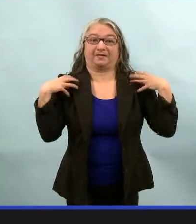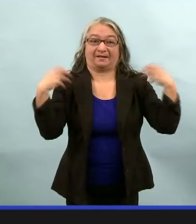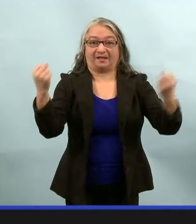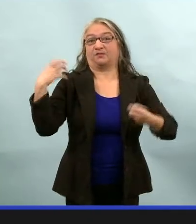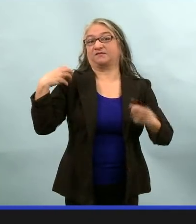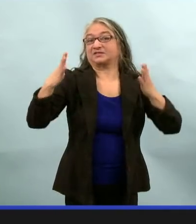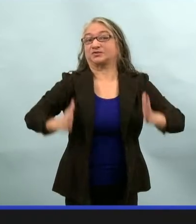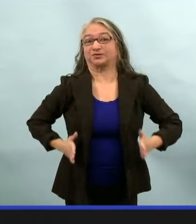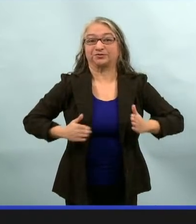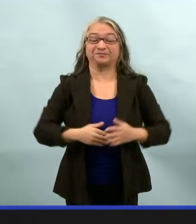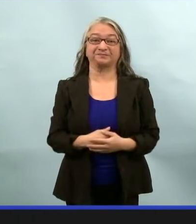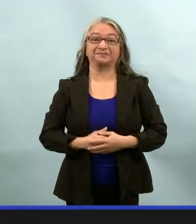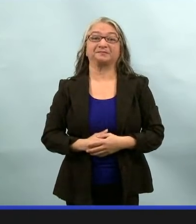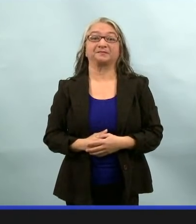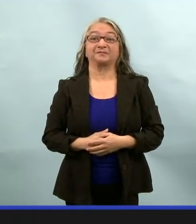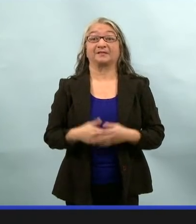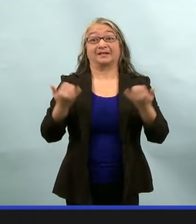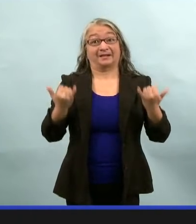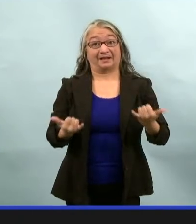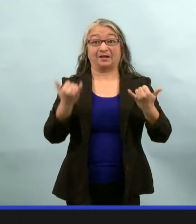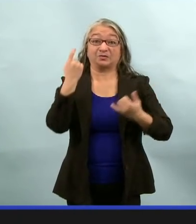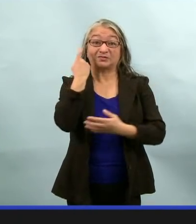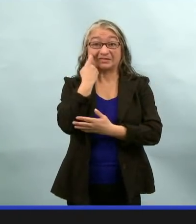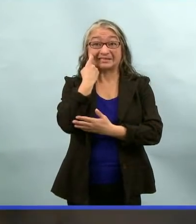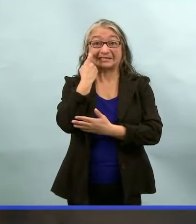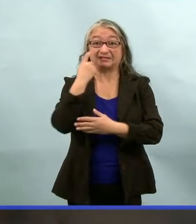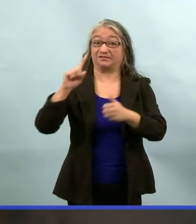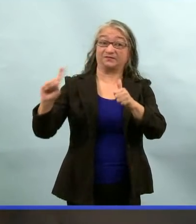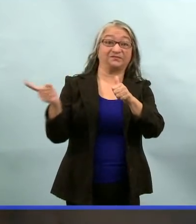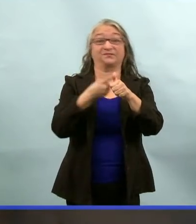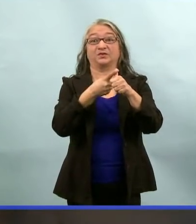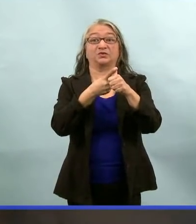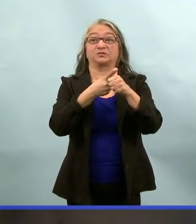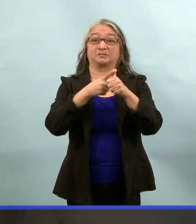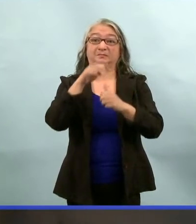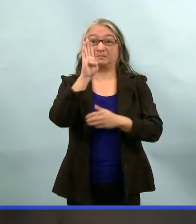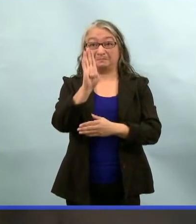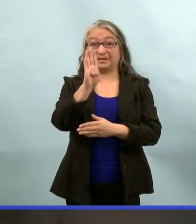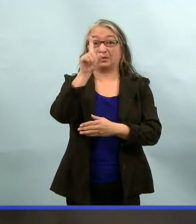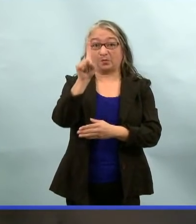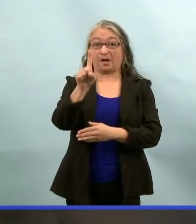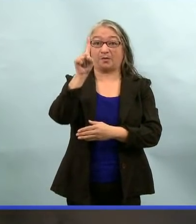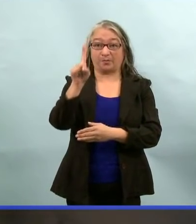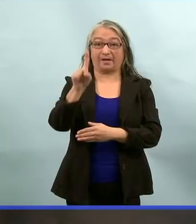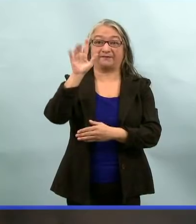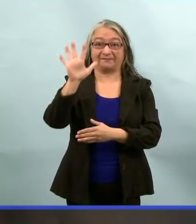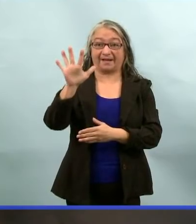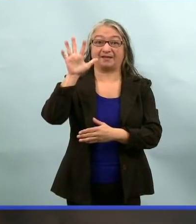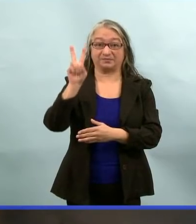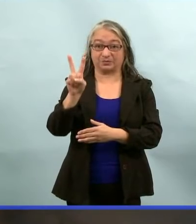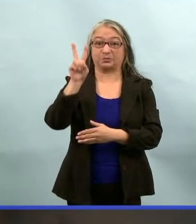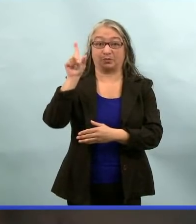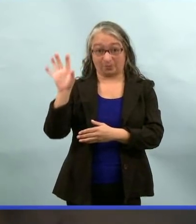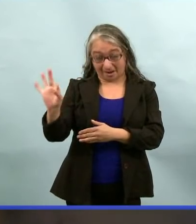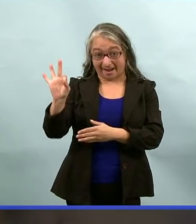public health reported manitoba's first case of the b11529 omicron variant tuesday the